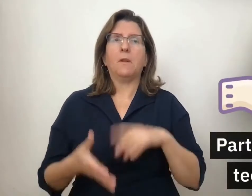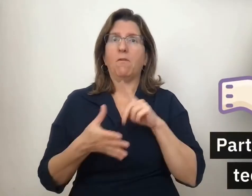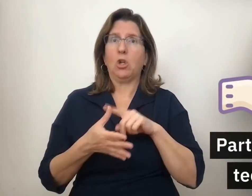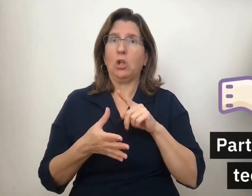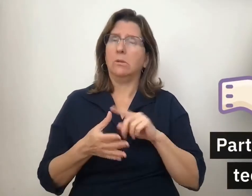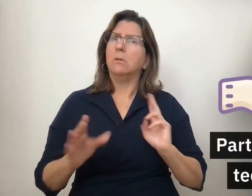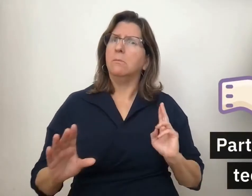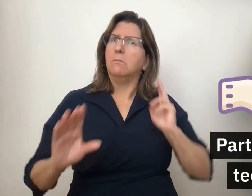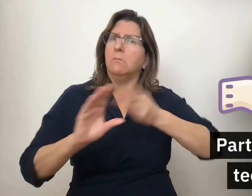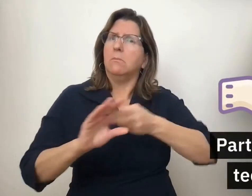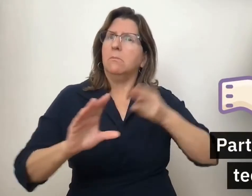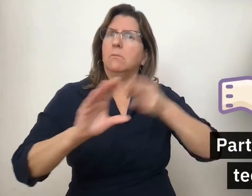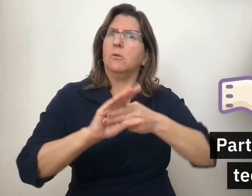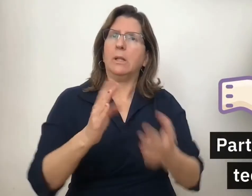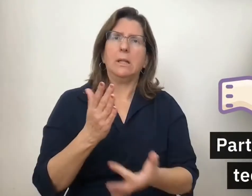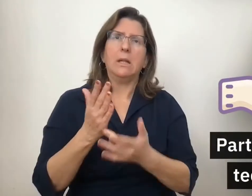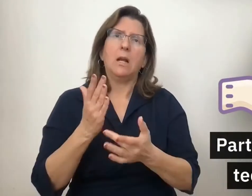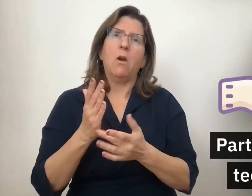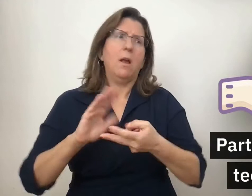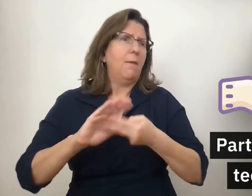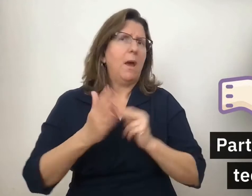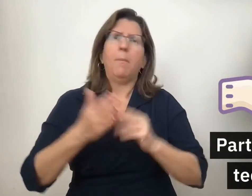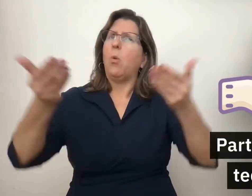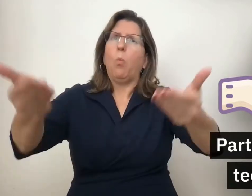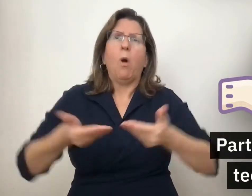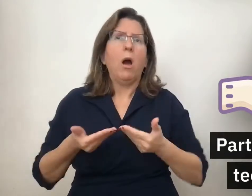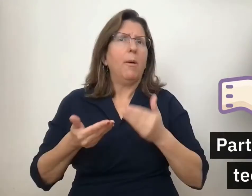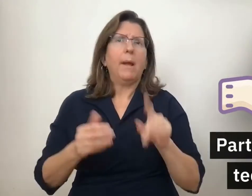The first is participatory technology.